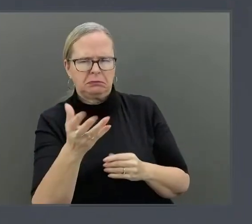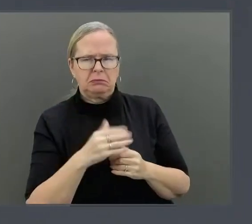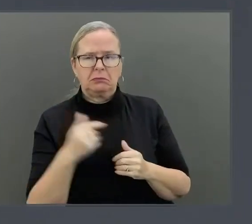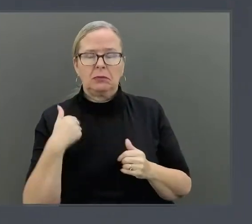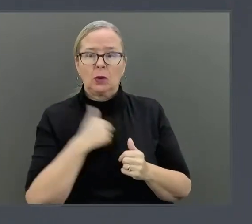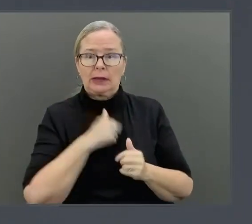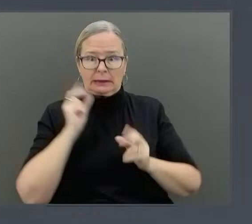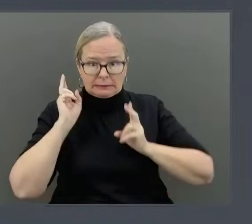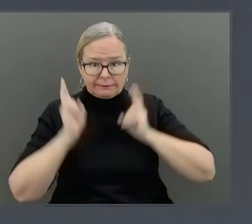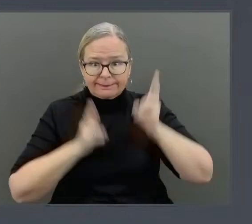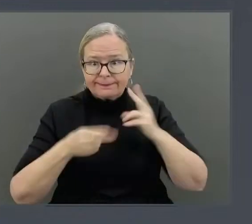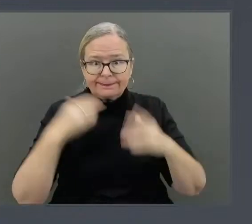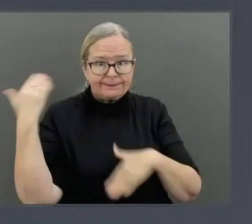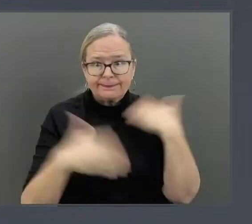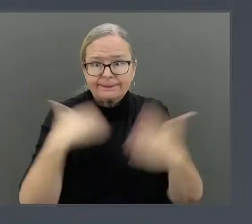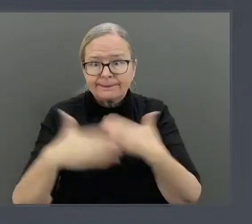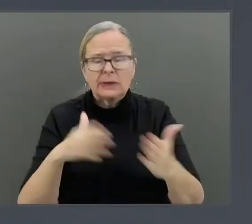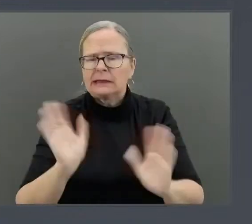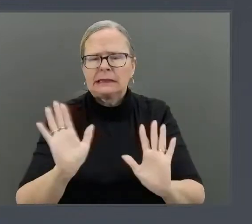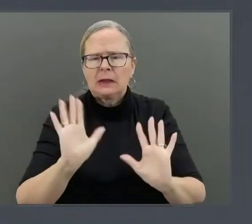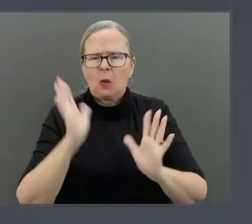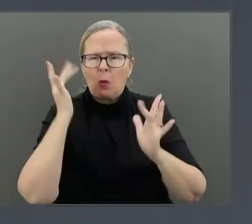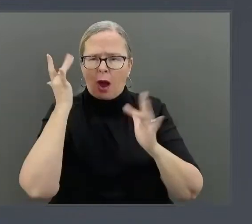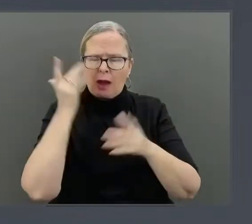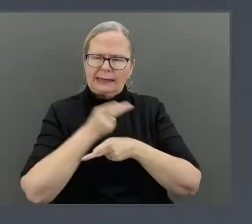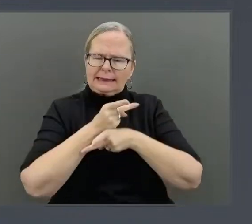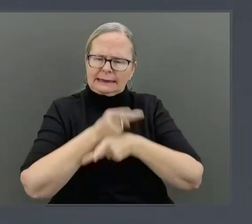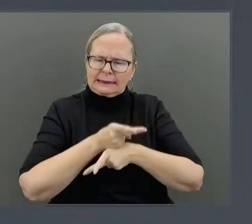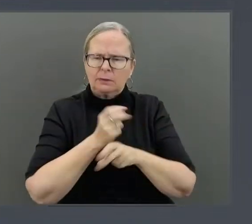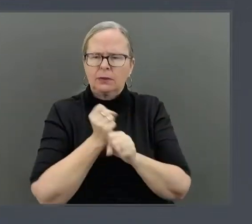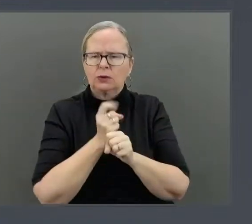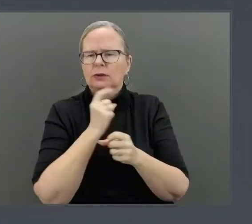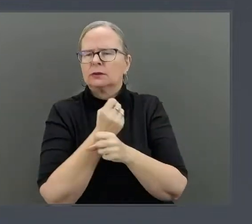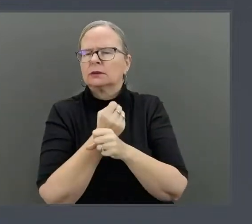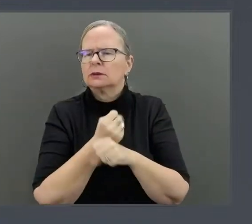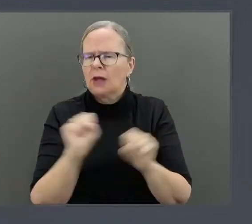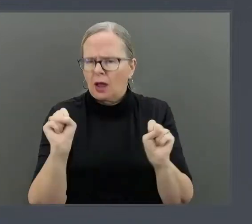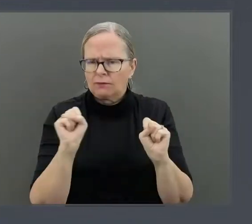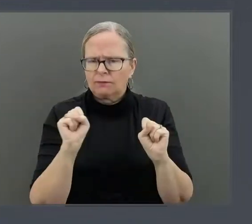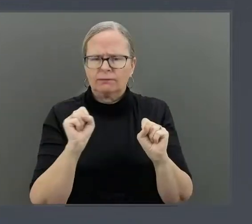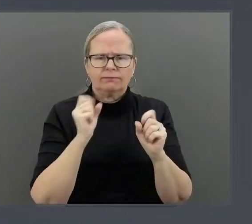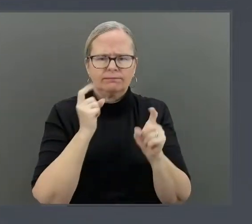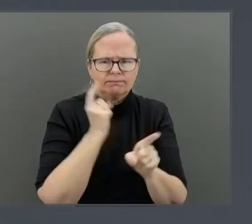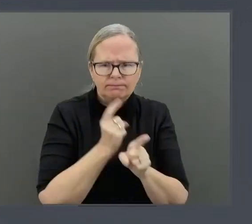and we need to to be cautious about how quickly we lift restrictions on water usage to make sure